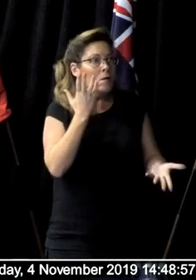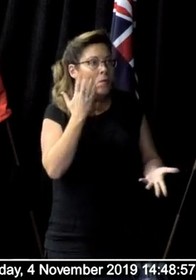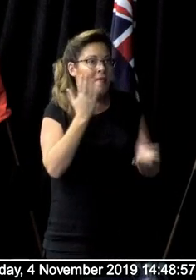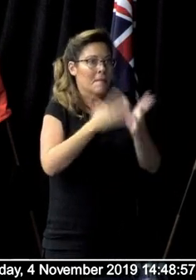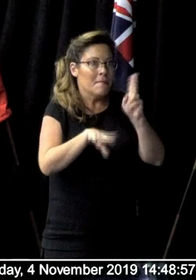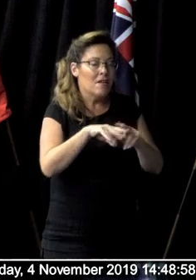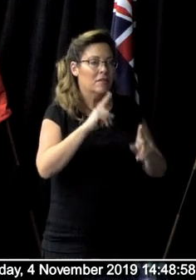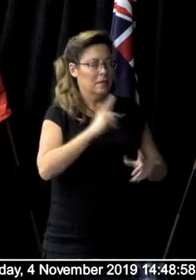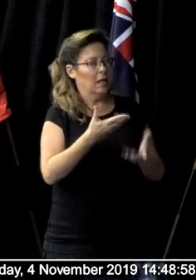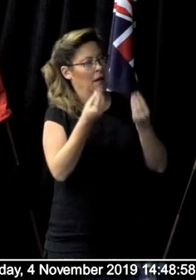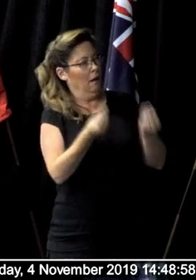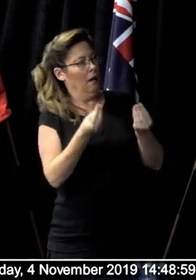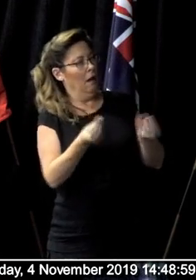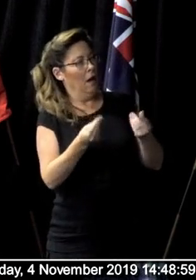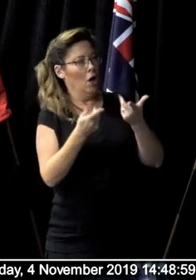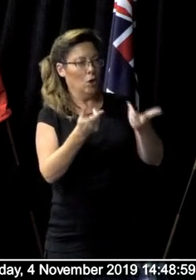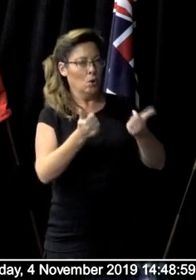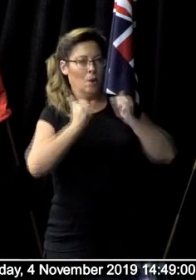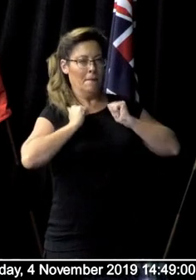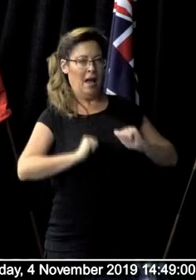just off the wall.